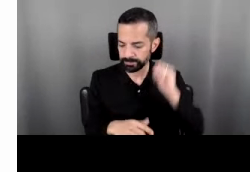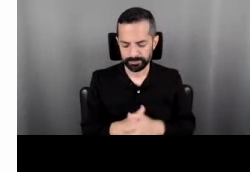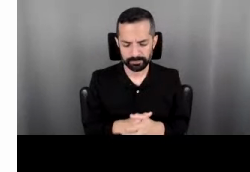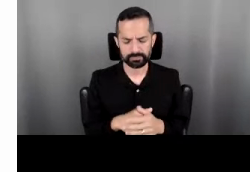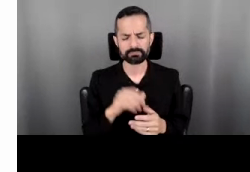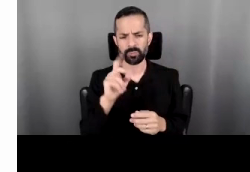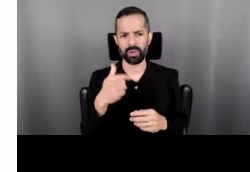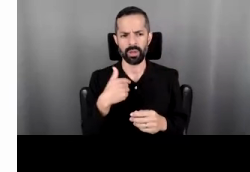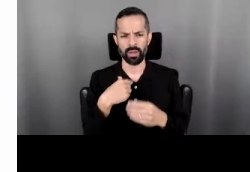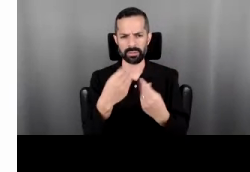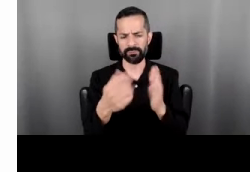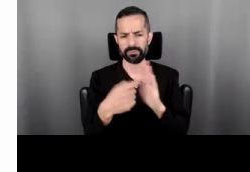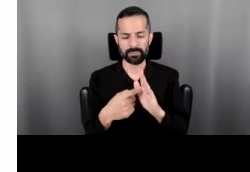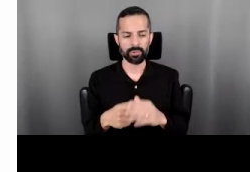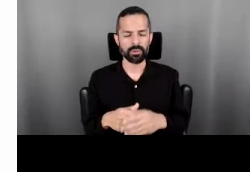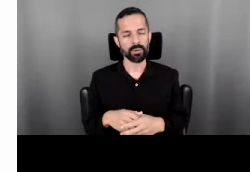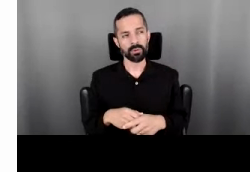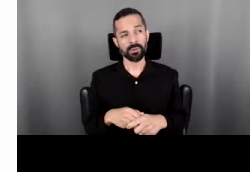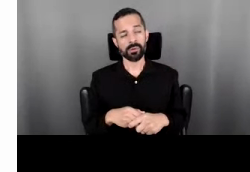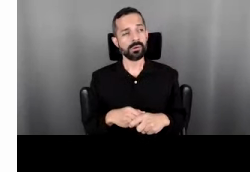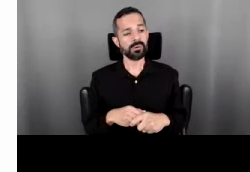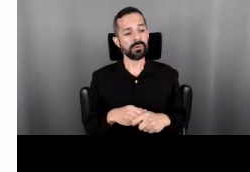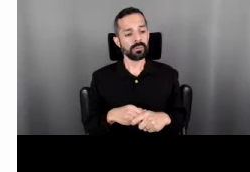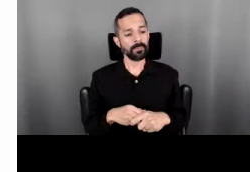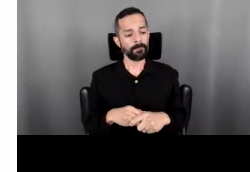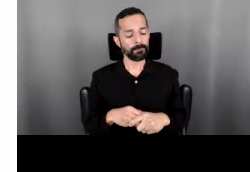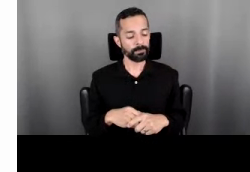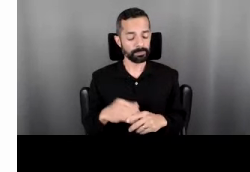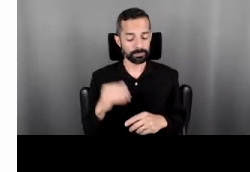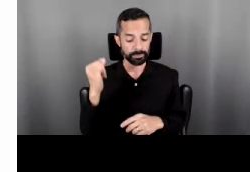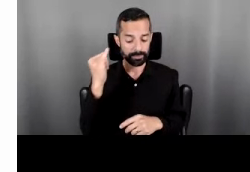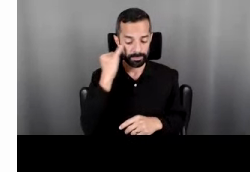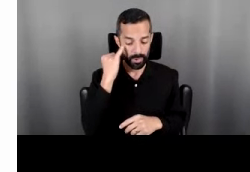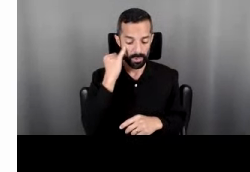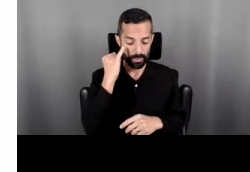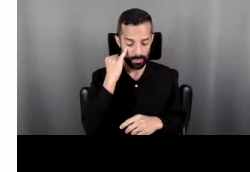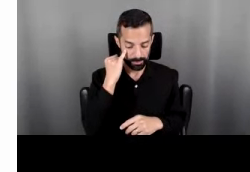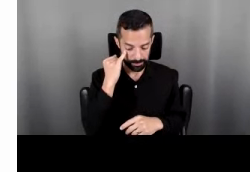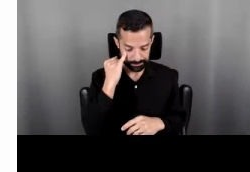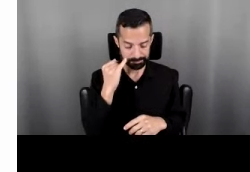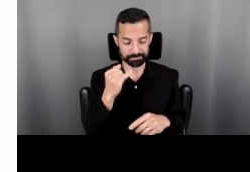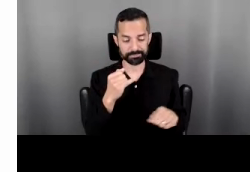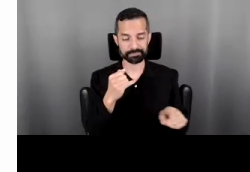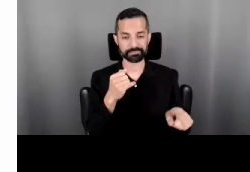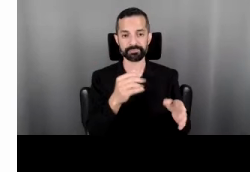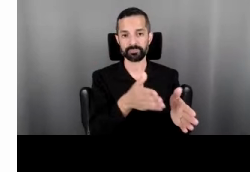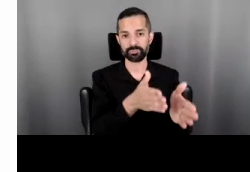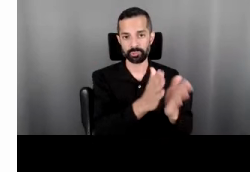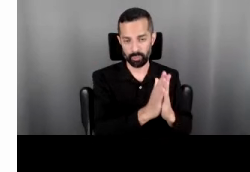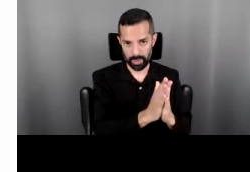If you had, for example, a request for a modification in your facility